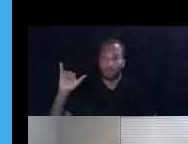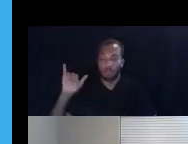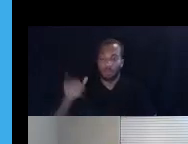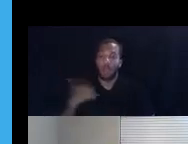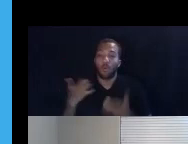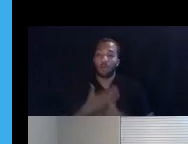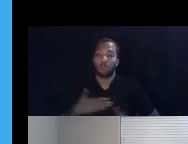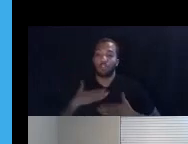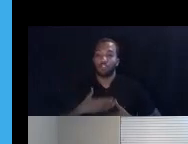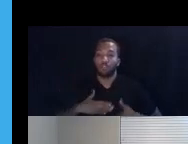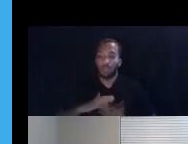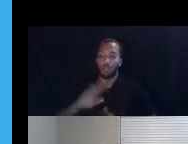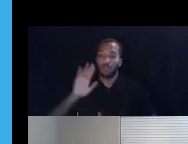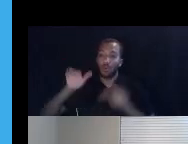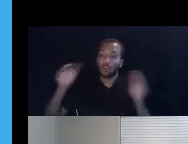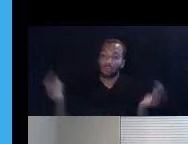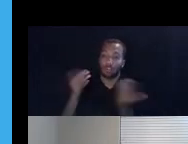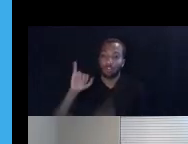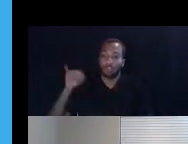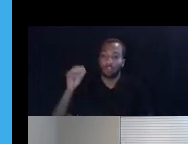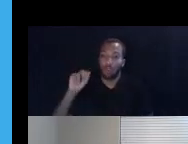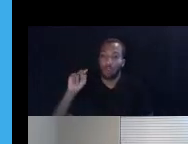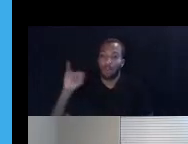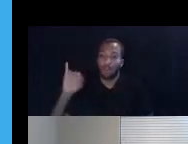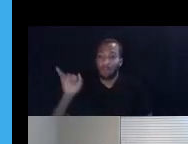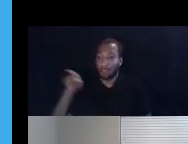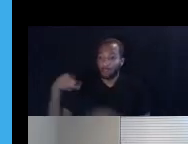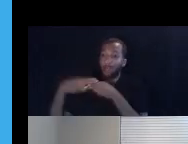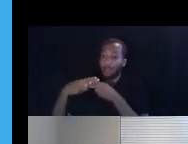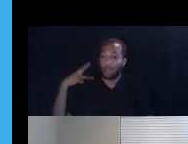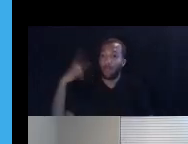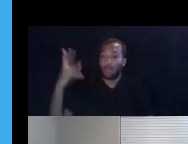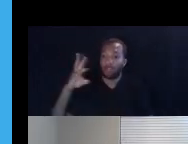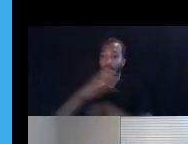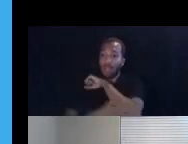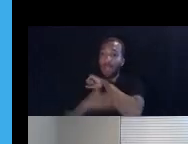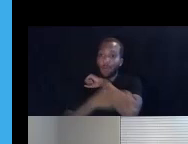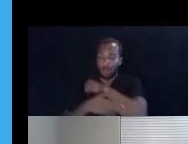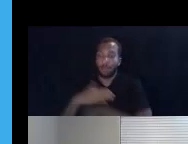Joannie's very helpful introduction. As Joannie mentioned, Washington County is a local public health authority.